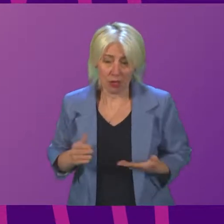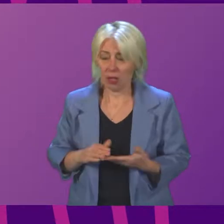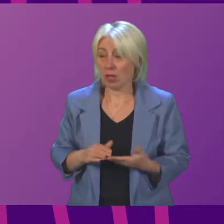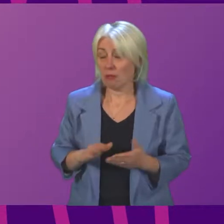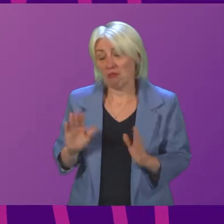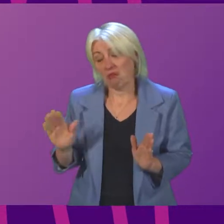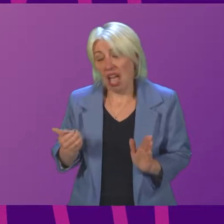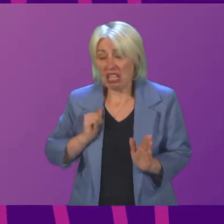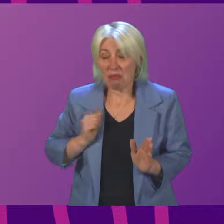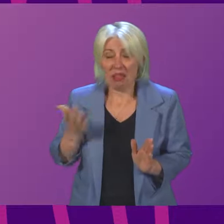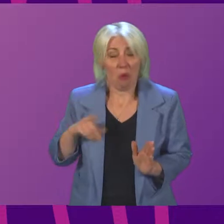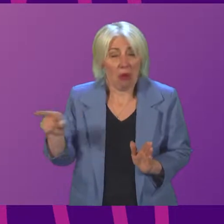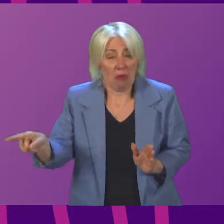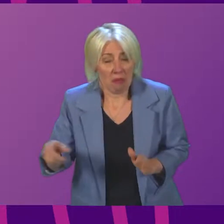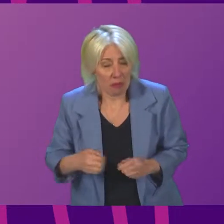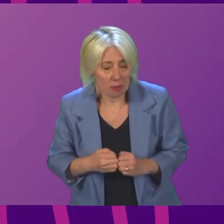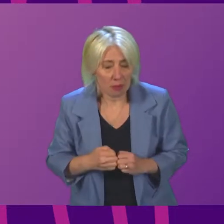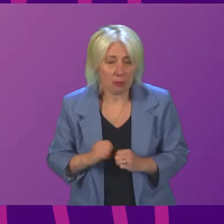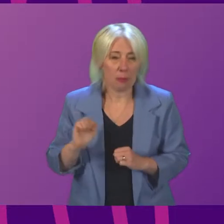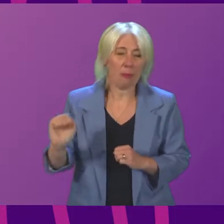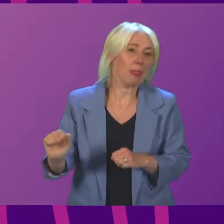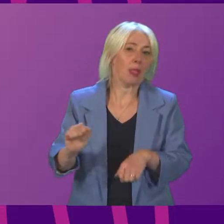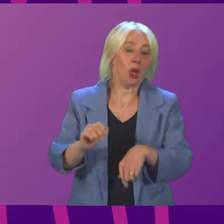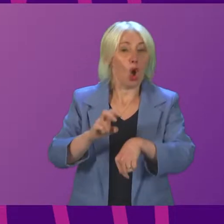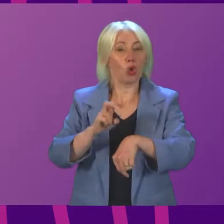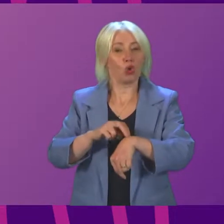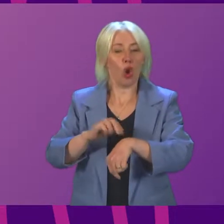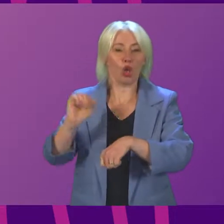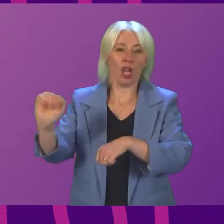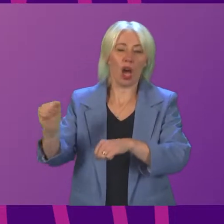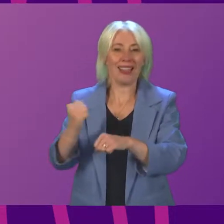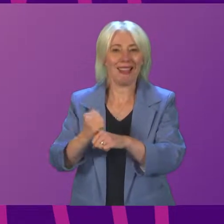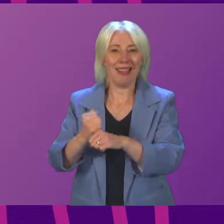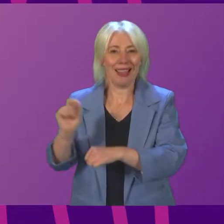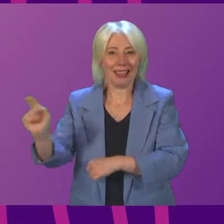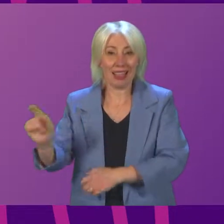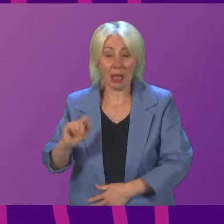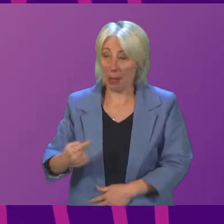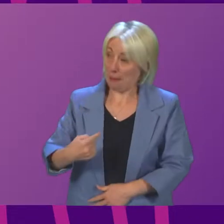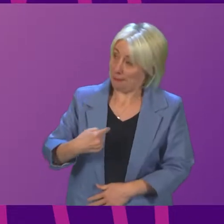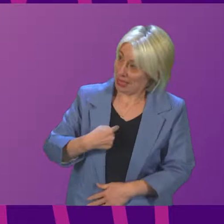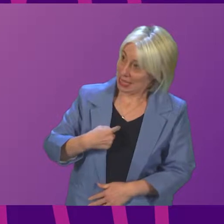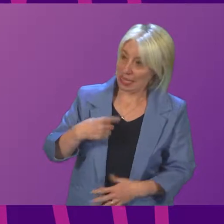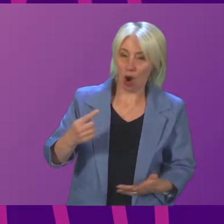Dr Gulhane will not get me or the First Minister standing here and saying that